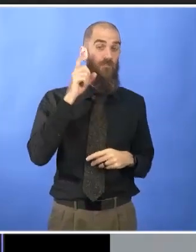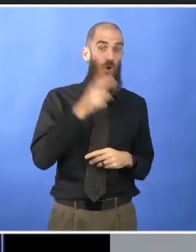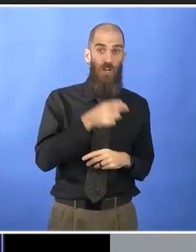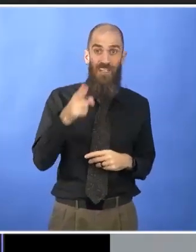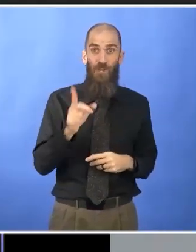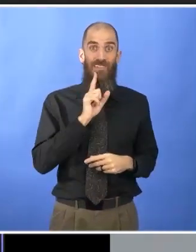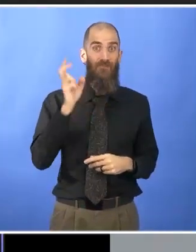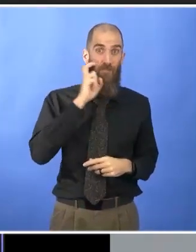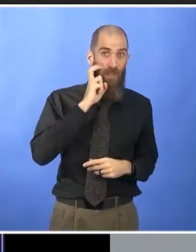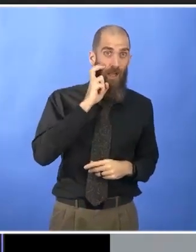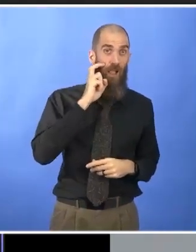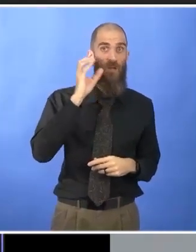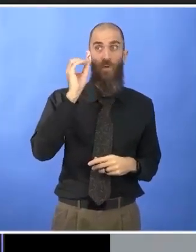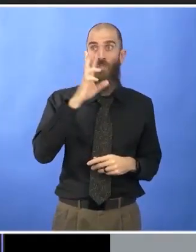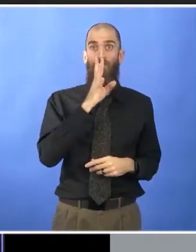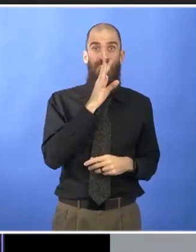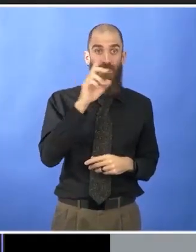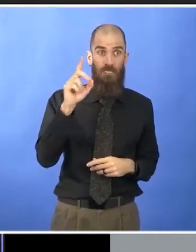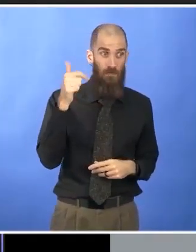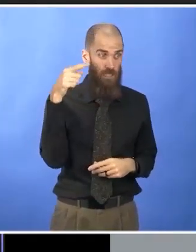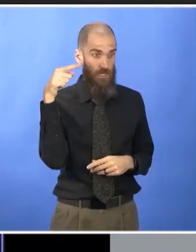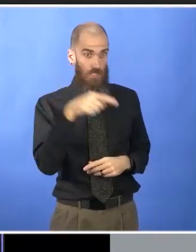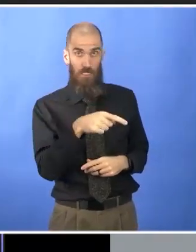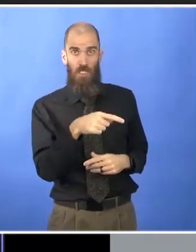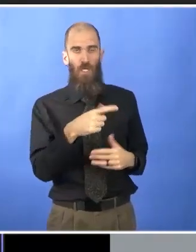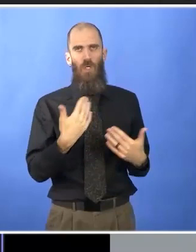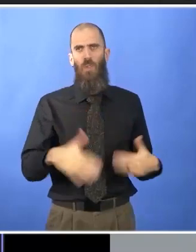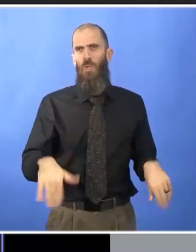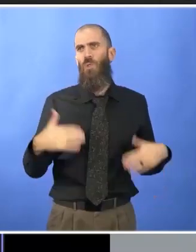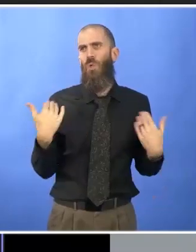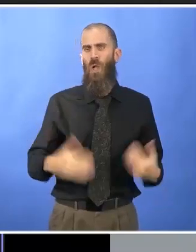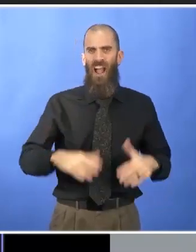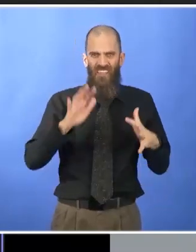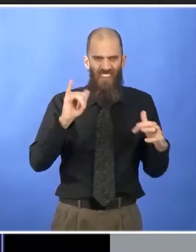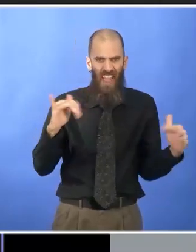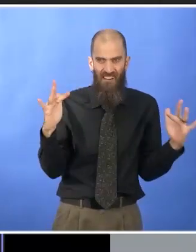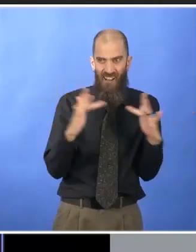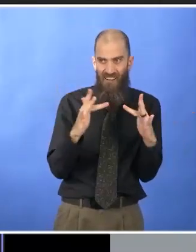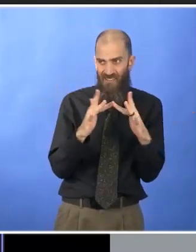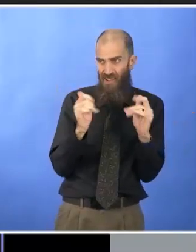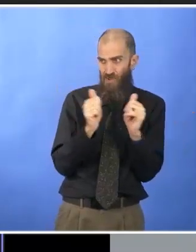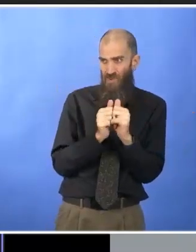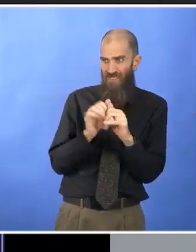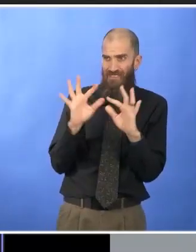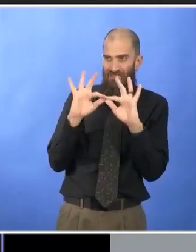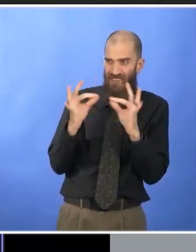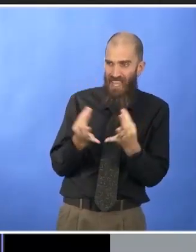WHO ARE DEAF, HARD OF HEARING, DEAFBLIND OR WHO HAVE SPEECH DISABILITIES ARE EVEN MORE IMPACTED.